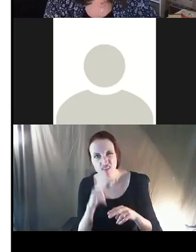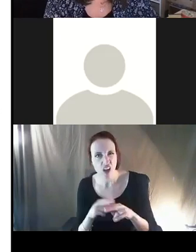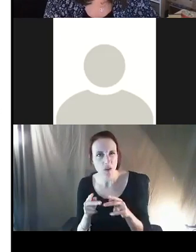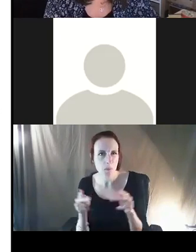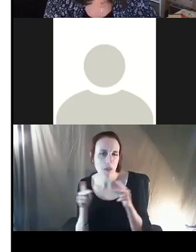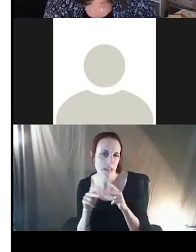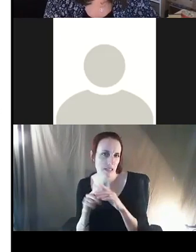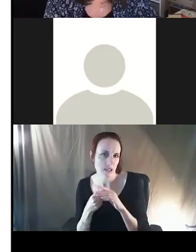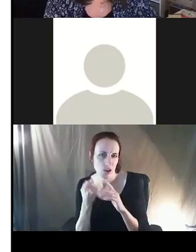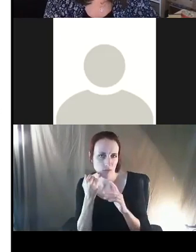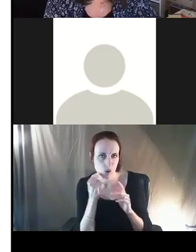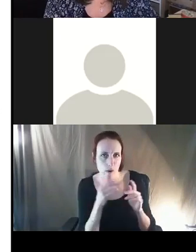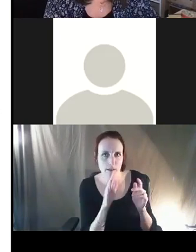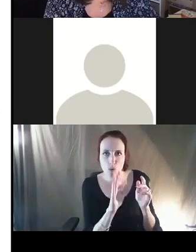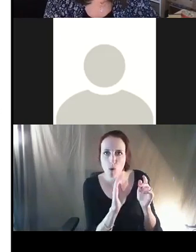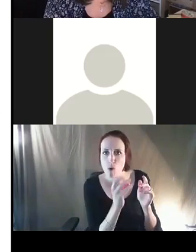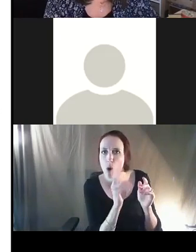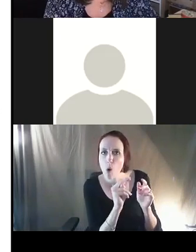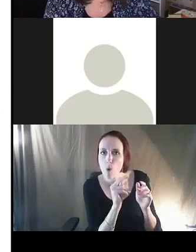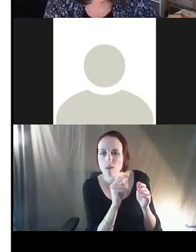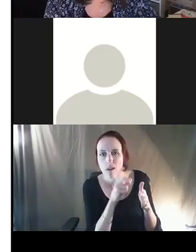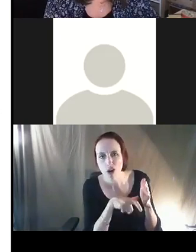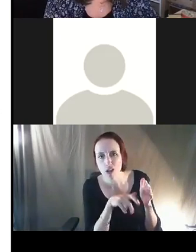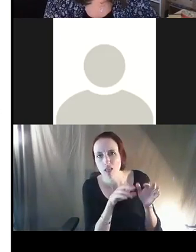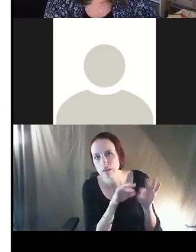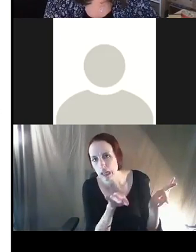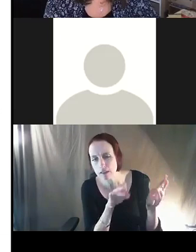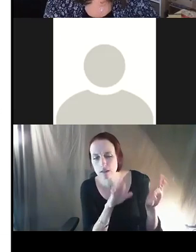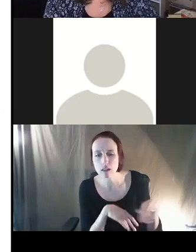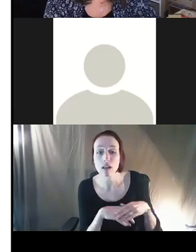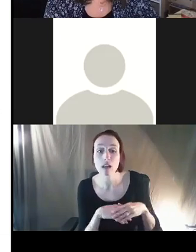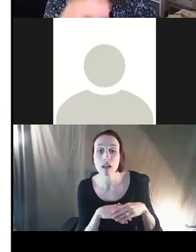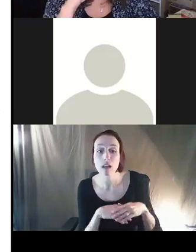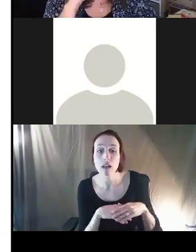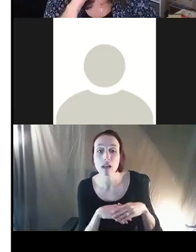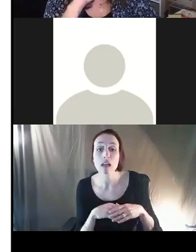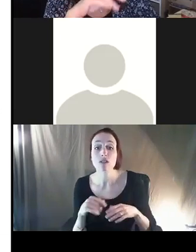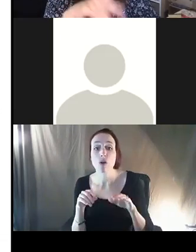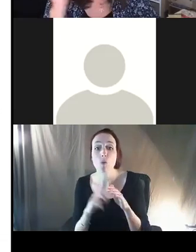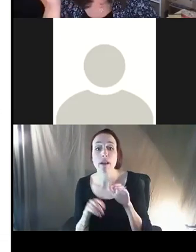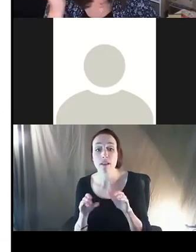What it does is write the same article in three different levels.